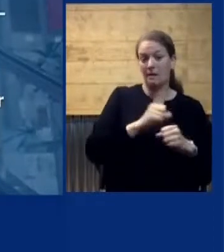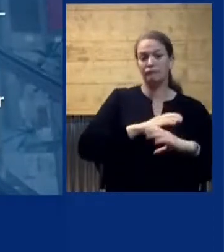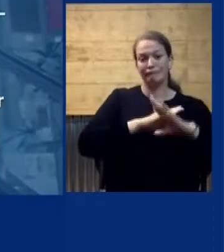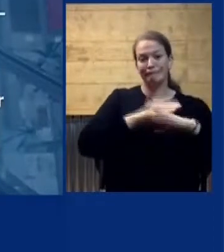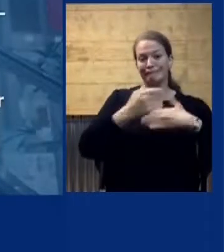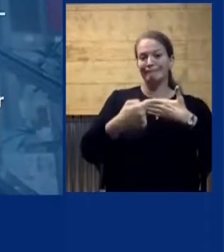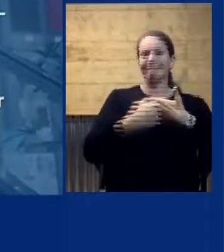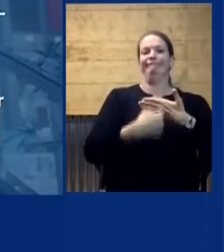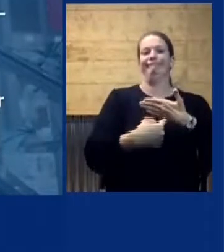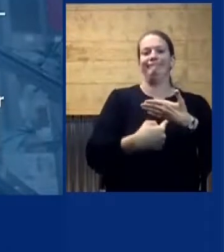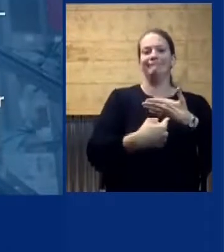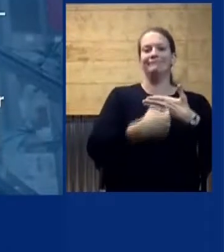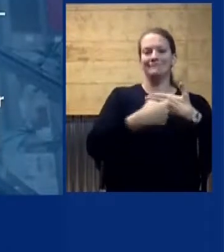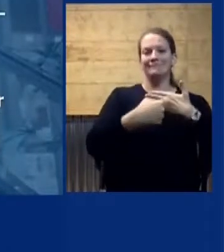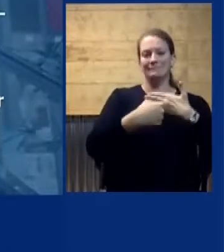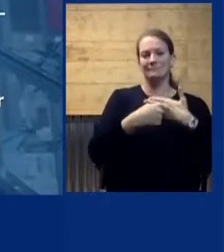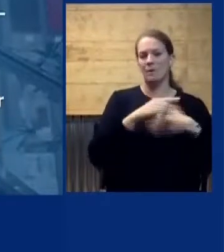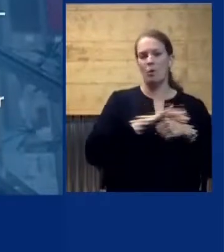INSTALLED IS A MURR 13.